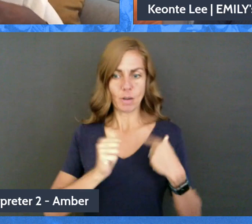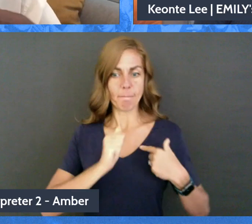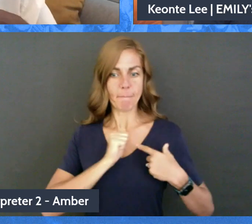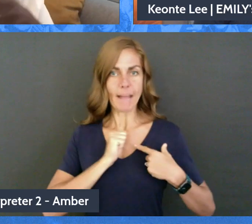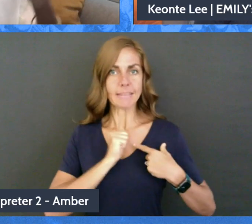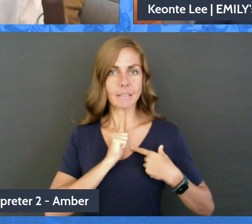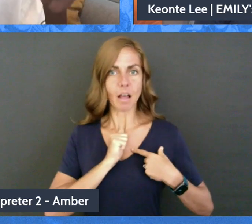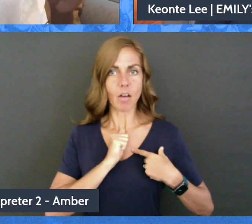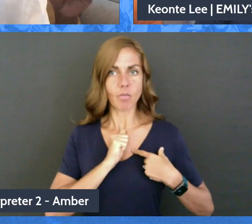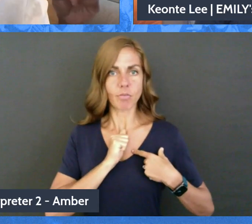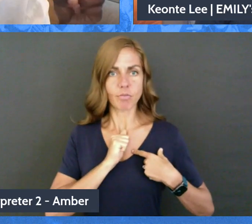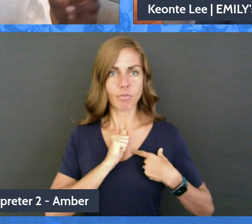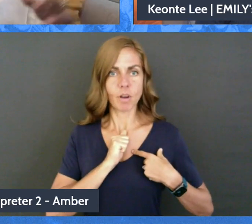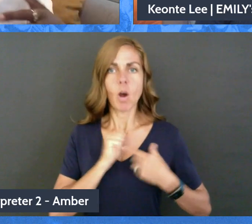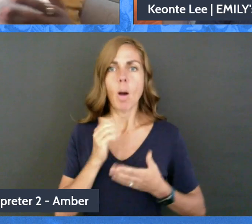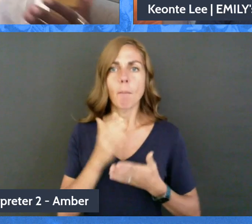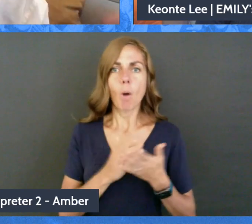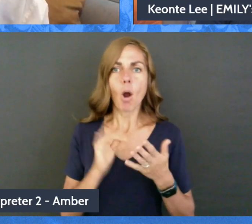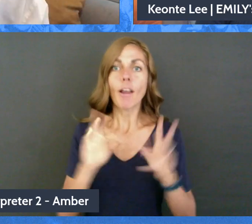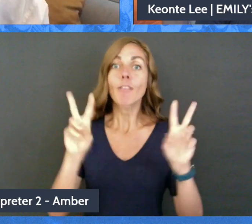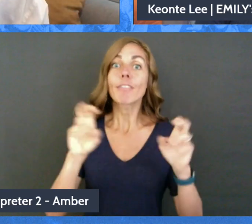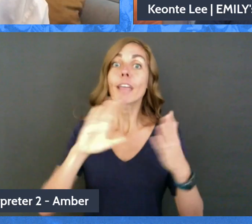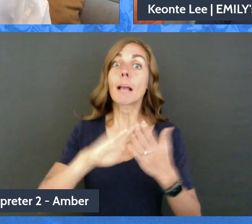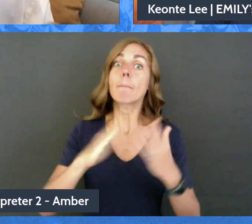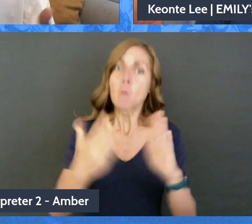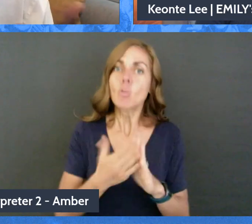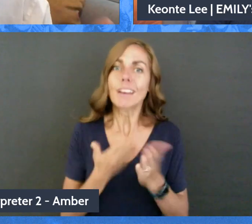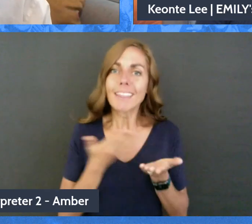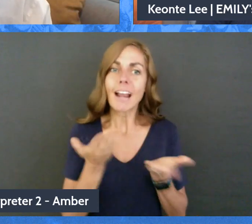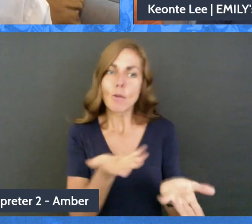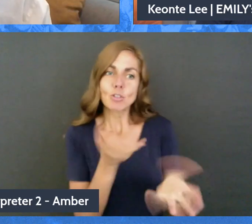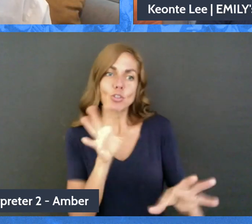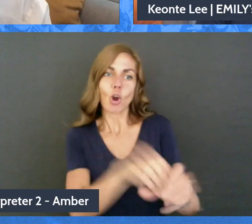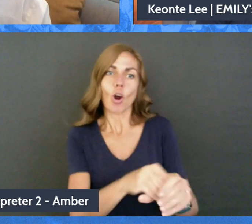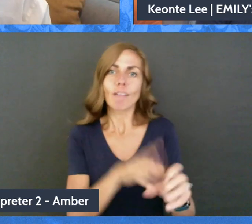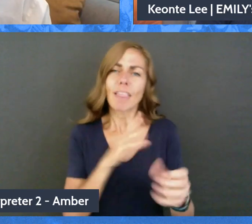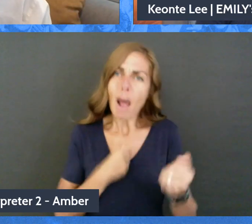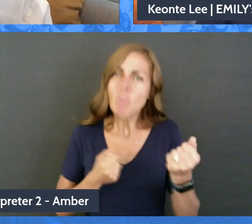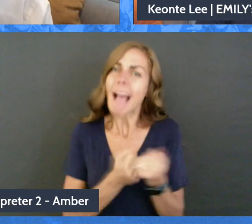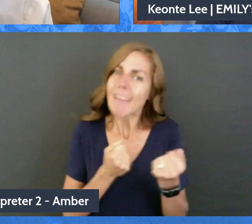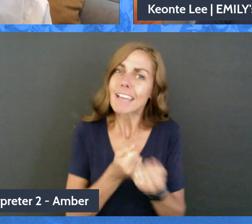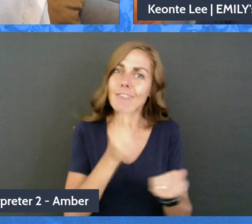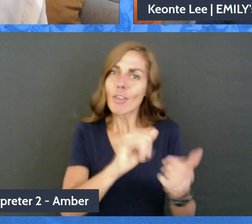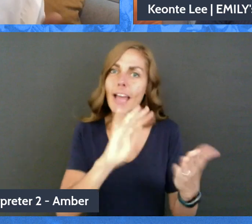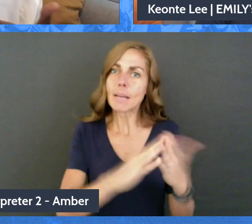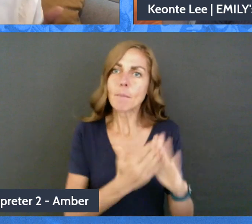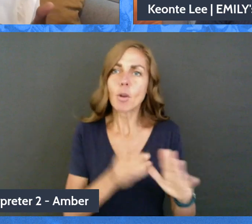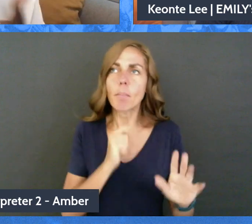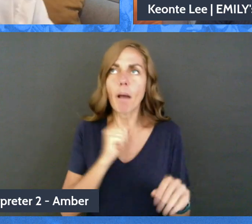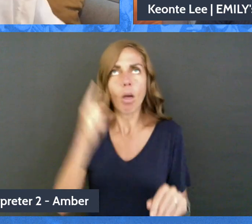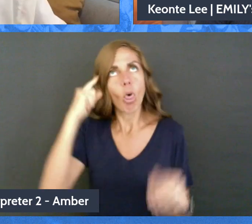as part of the community that I was serving, that I was advocating for. So I thought I can actually,